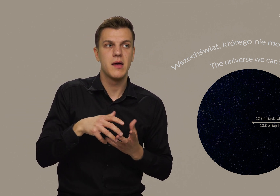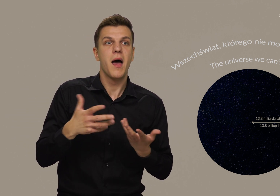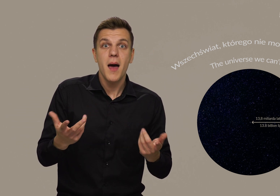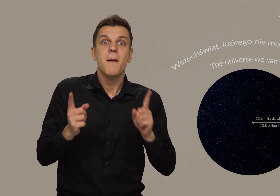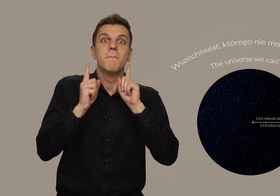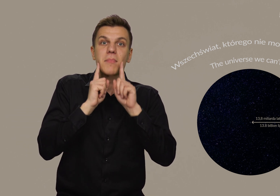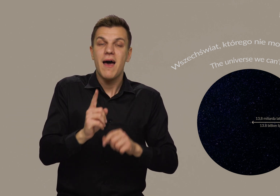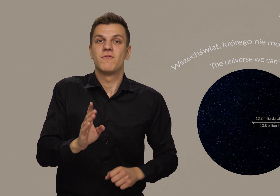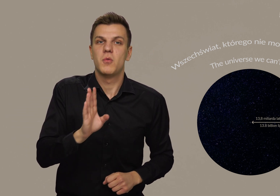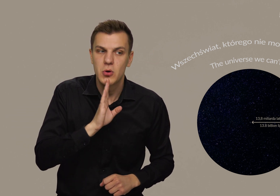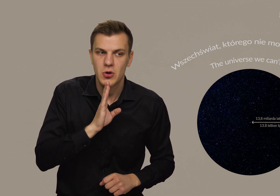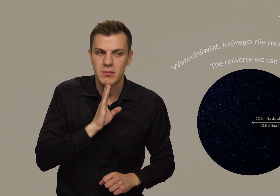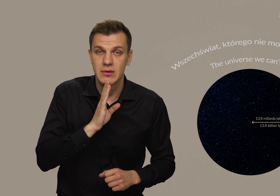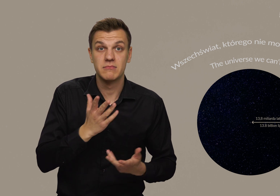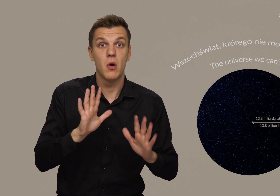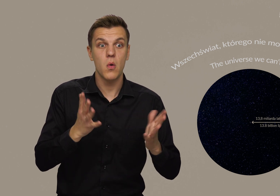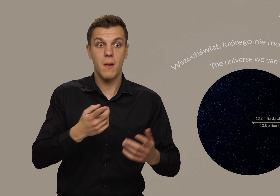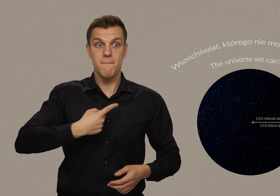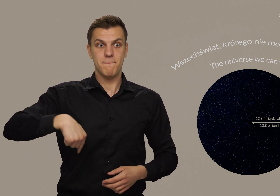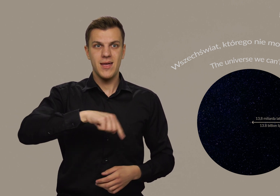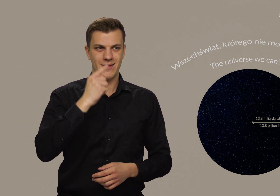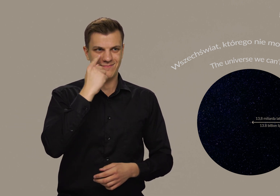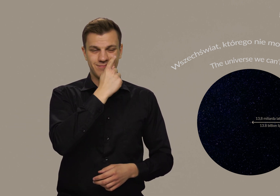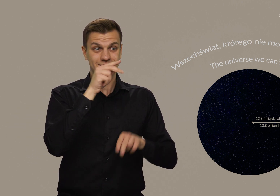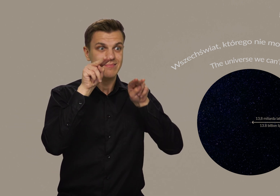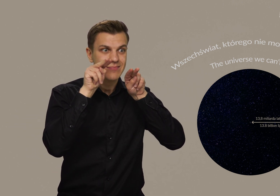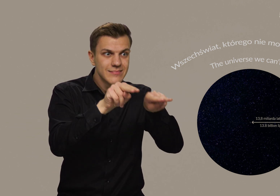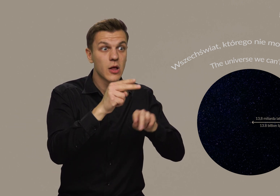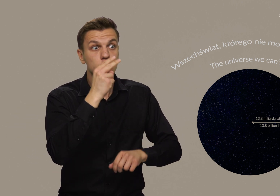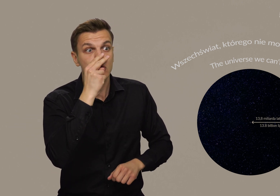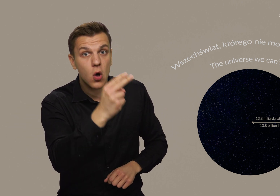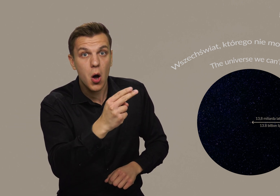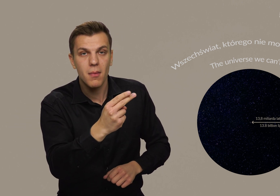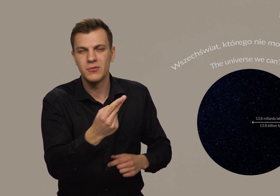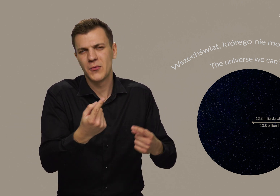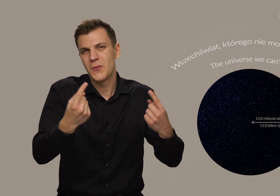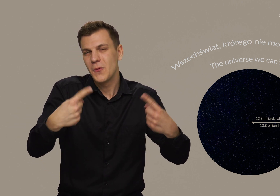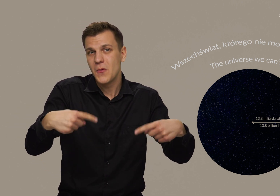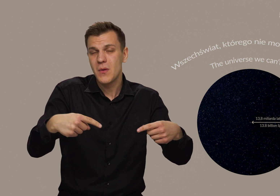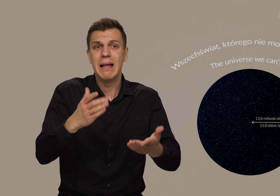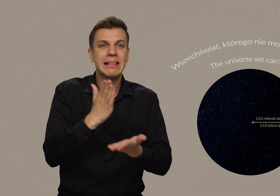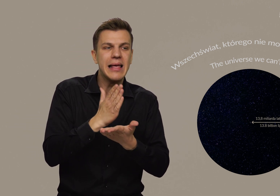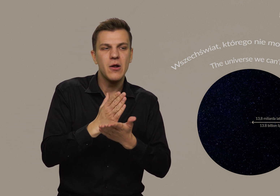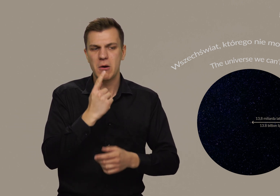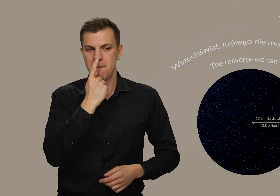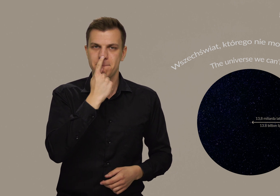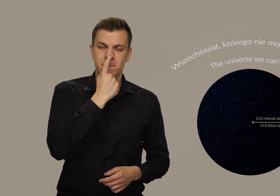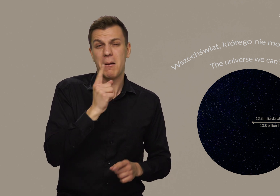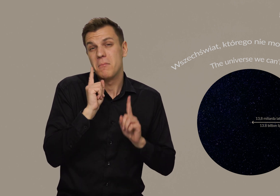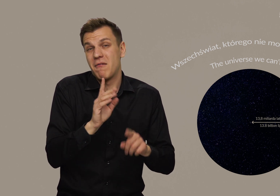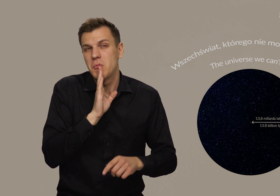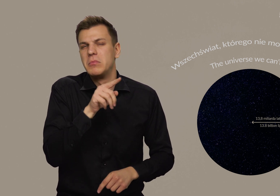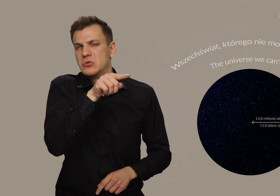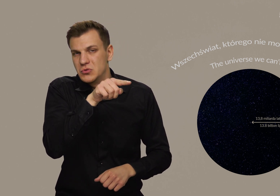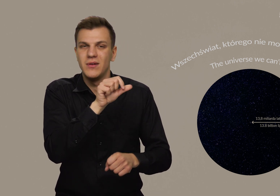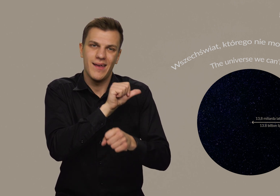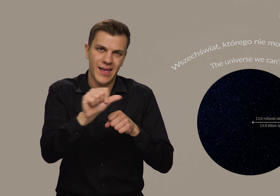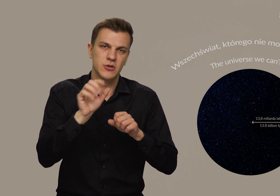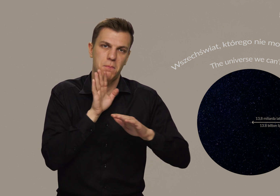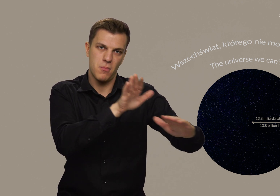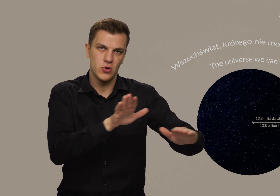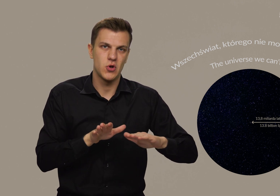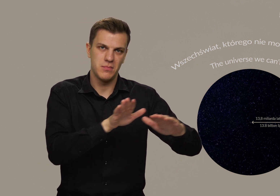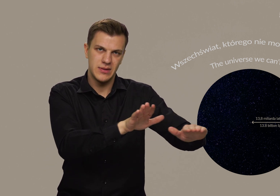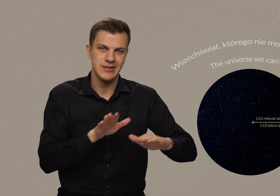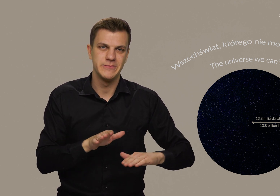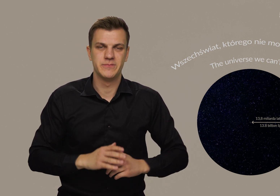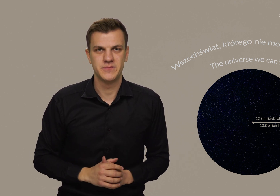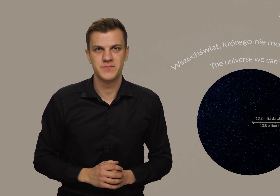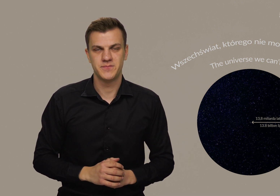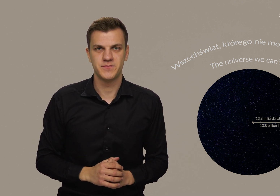It's just that we can't see them.